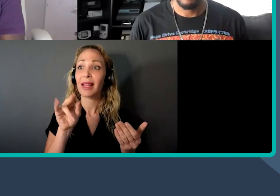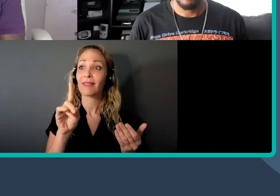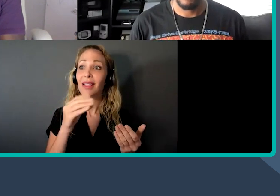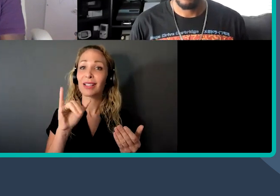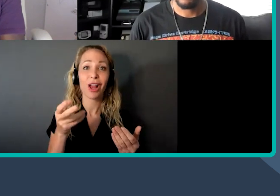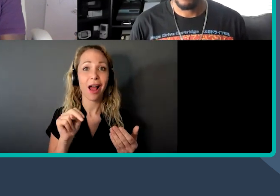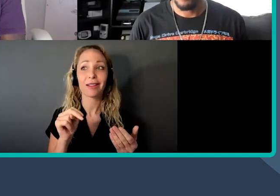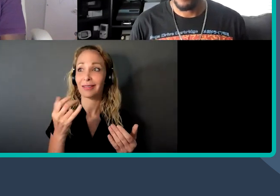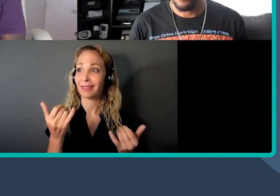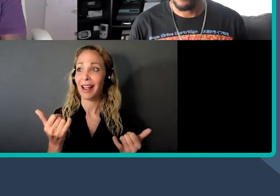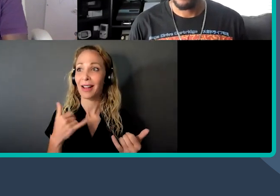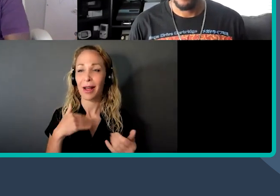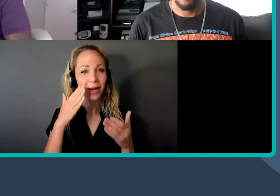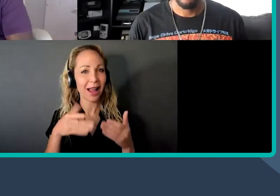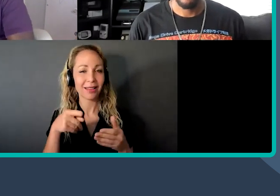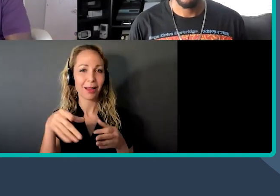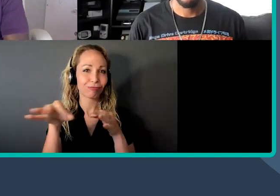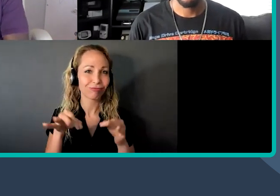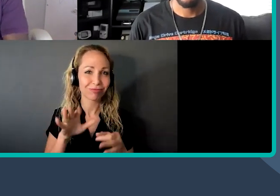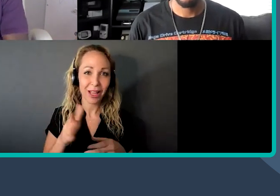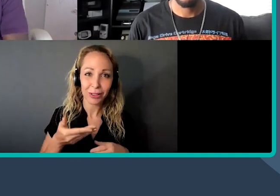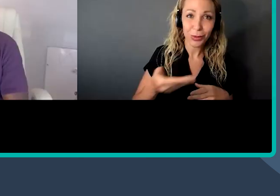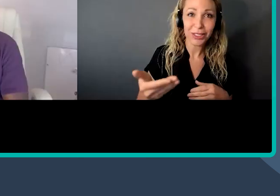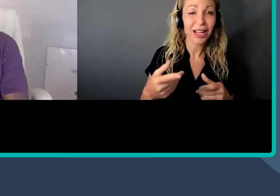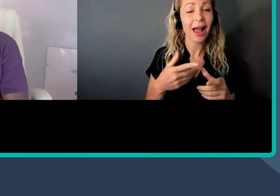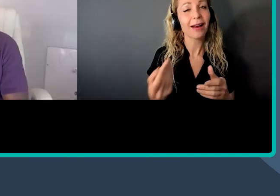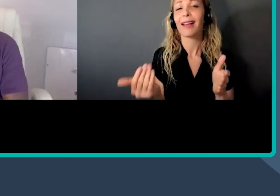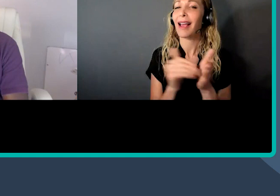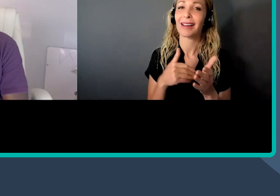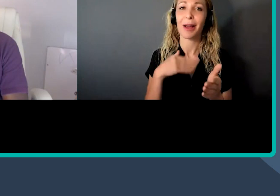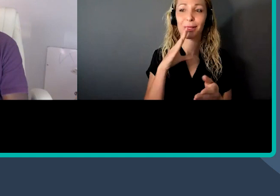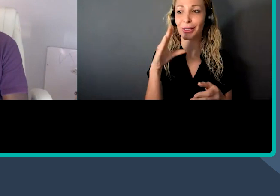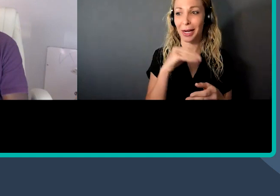AND ONCE AGAIN I AM SHUT UP AND GET OFF THIS SCREEN.